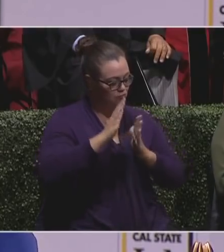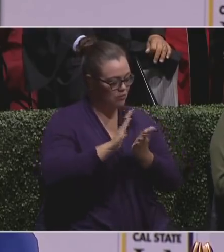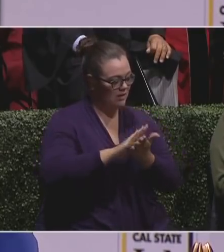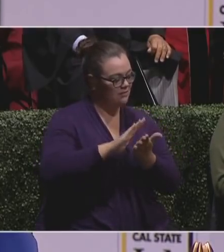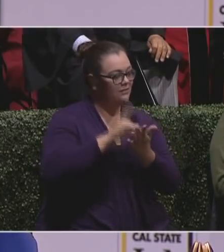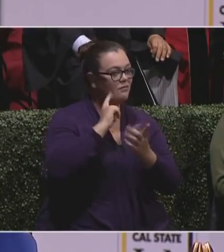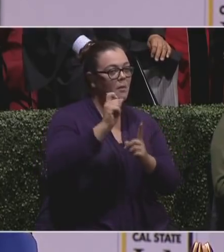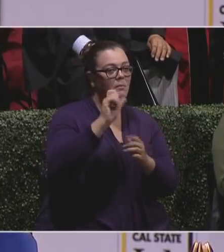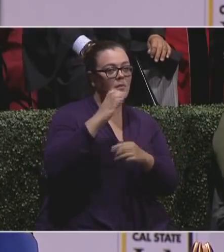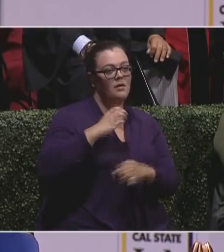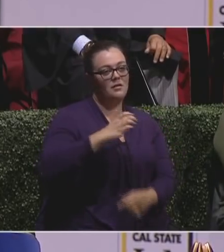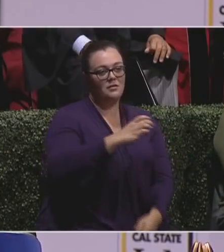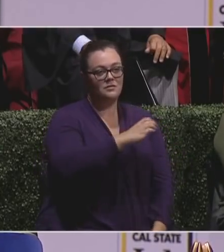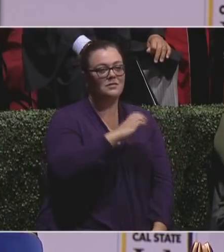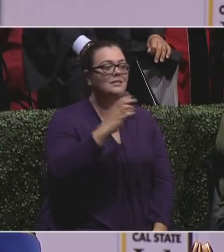FROM THE PRIME PROGRAM AT THE DAVID